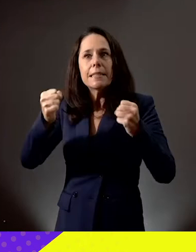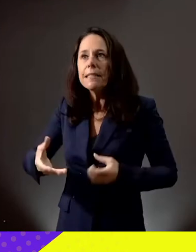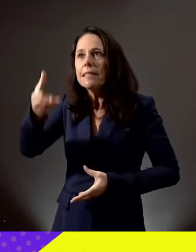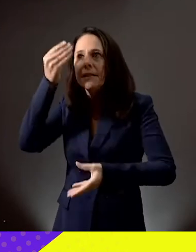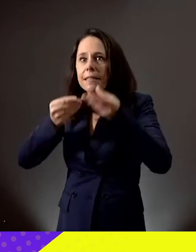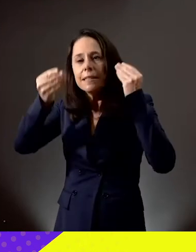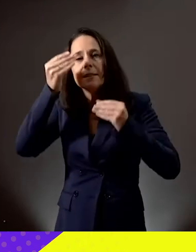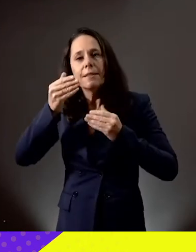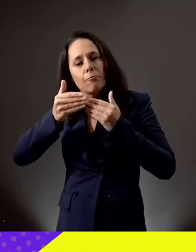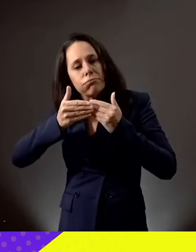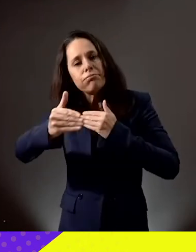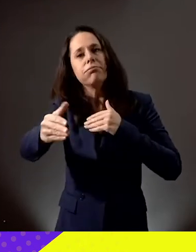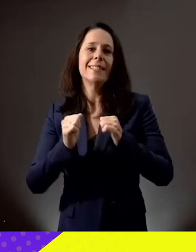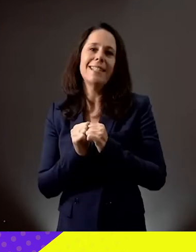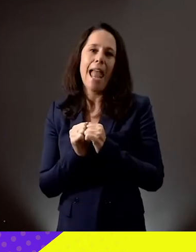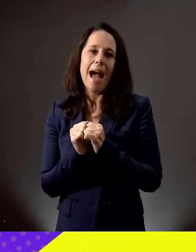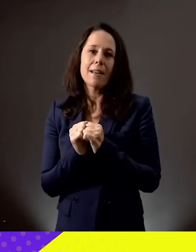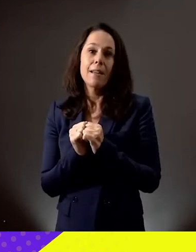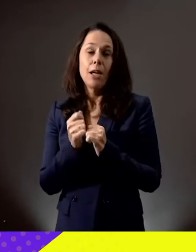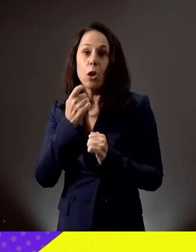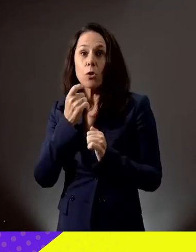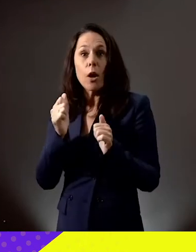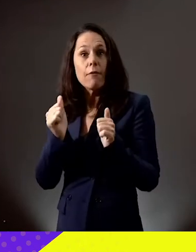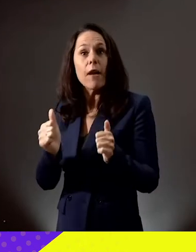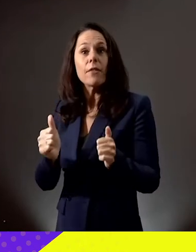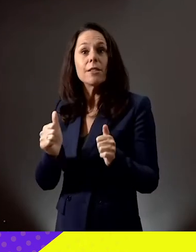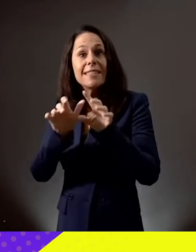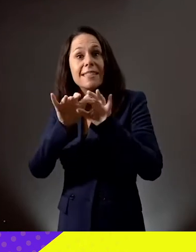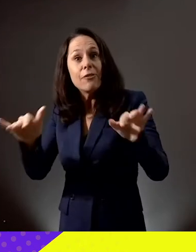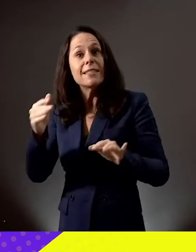It's great that we celebrate Diversity Day today...